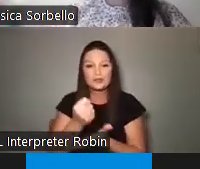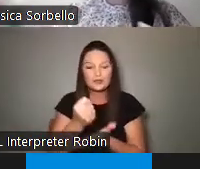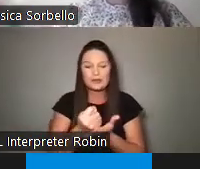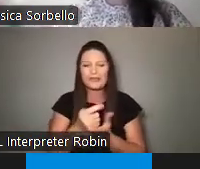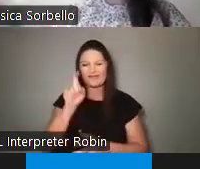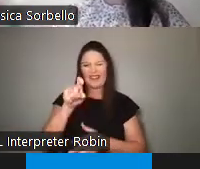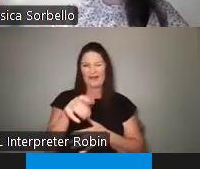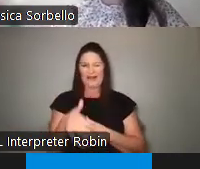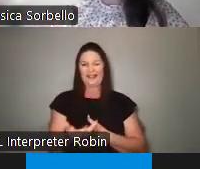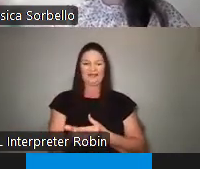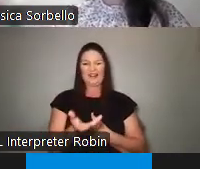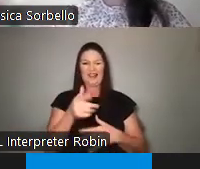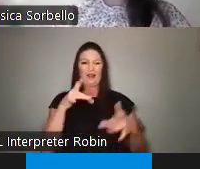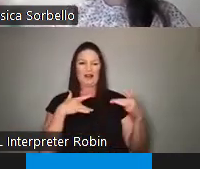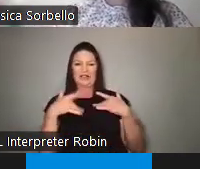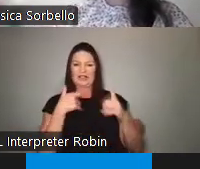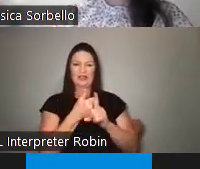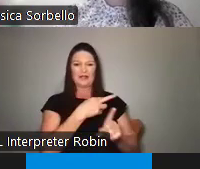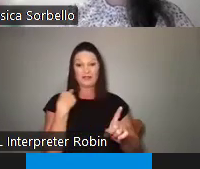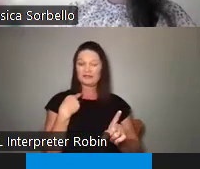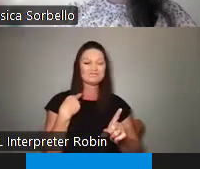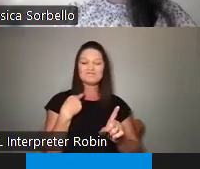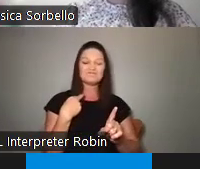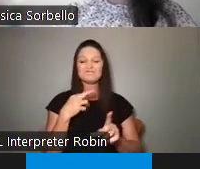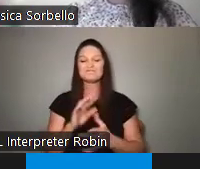, therefore, they are not getting